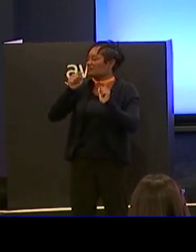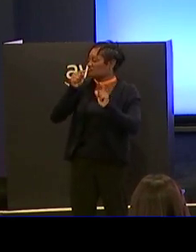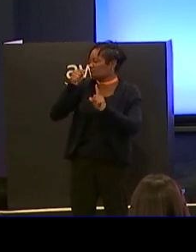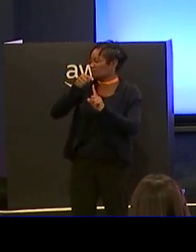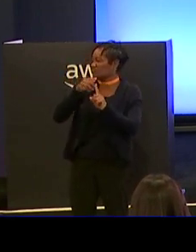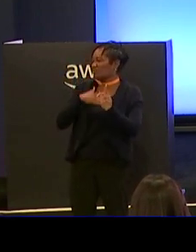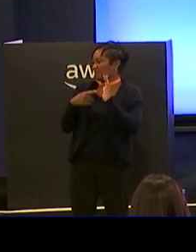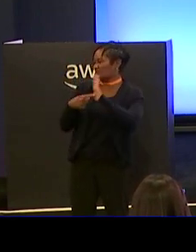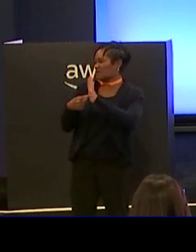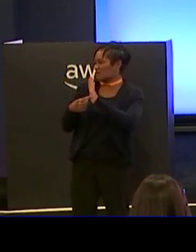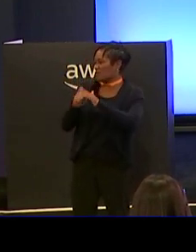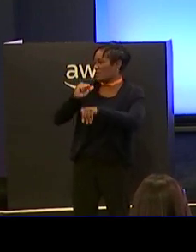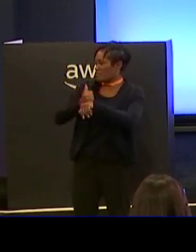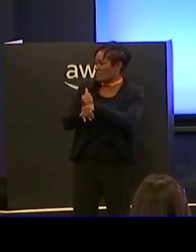that it's based on simplicity.